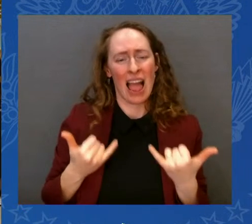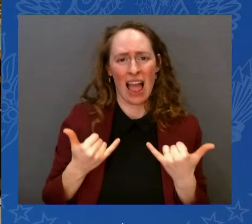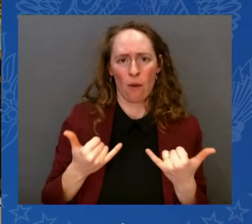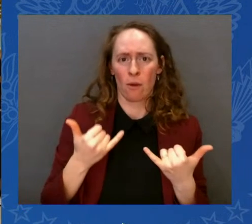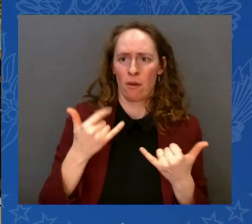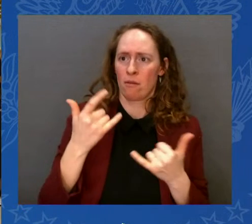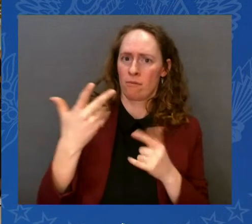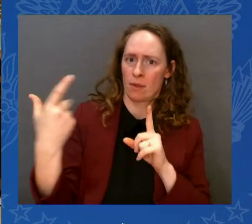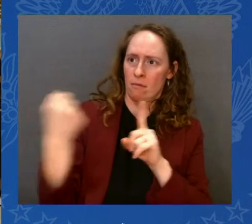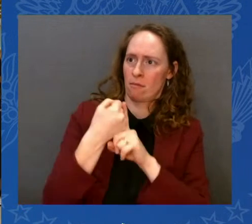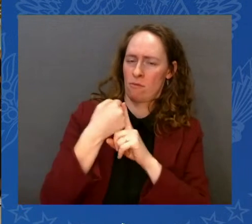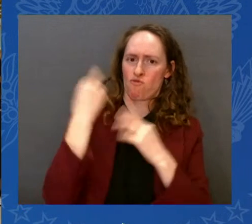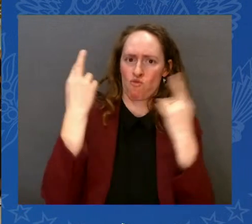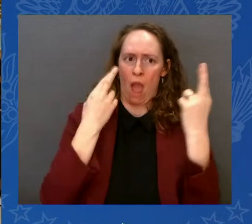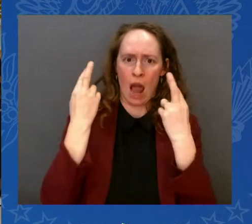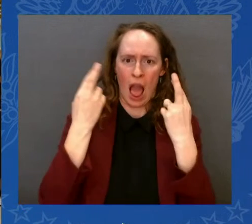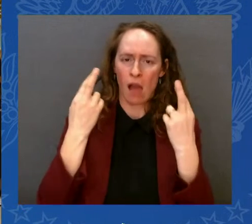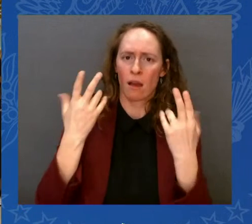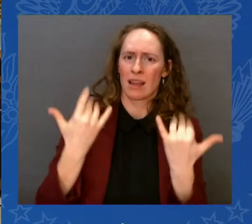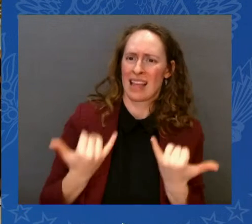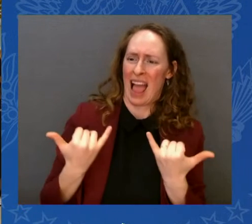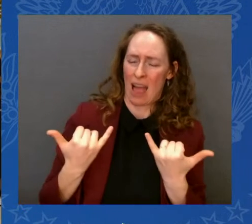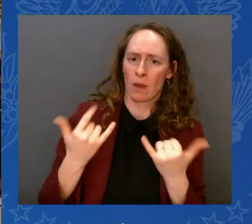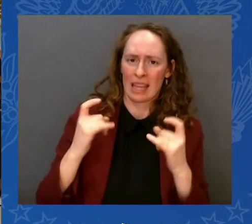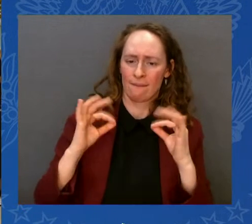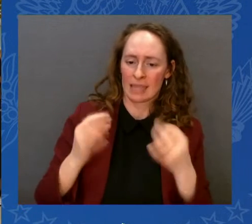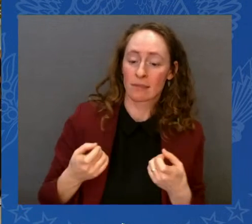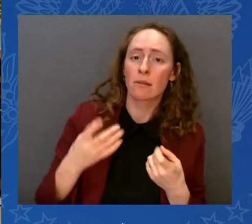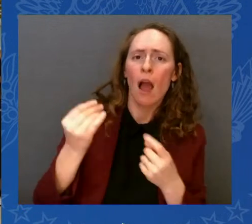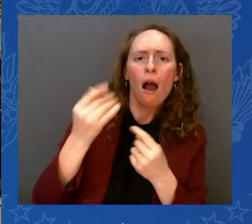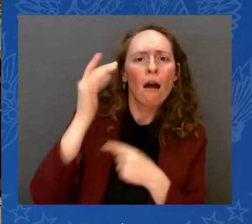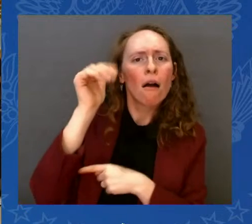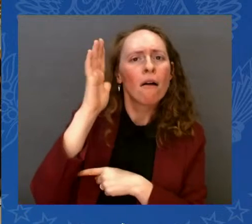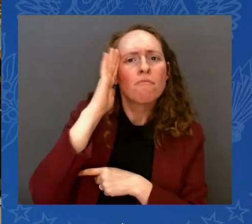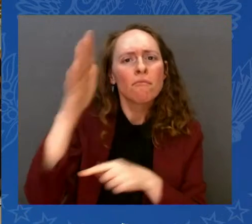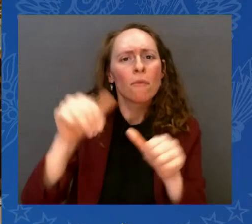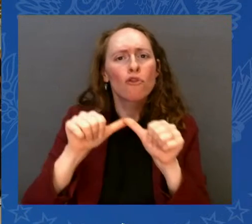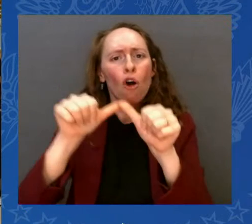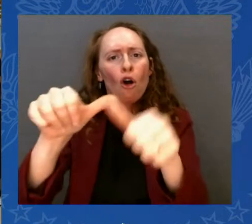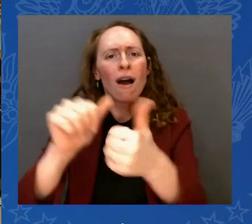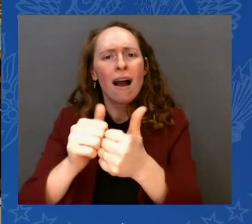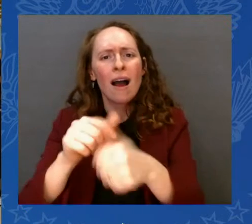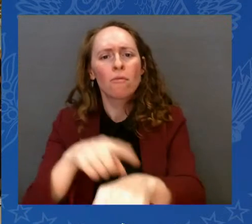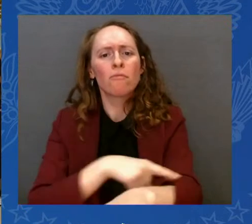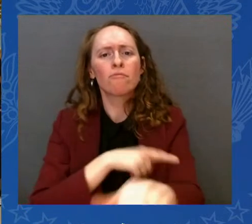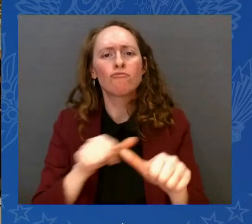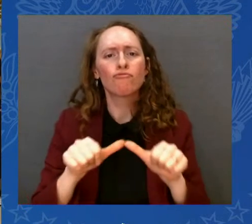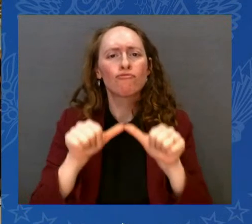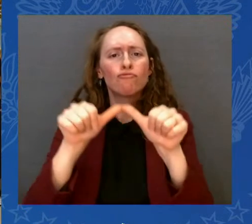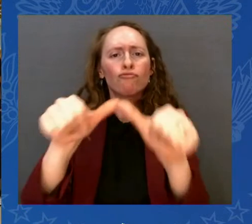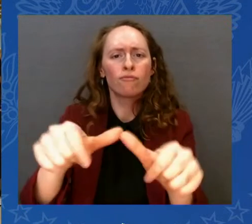when it comes to, for example, a clean energy economy and what we can do to grow our economy